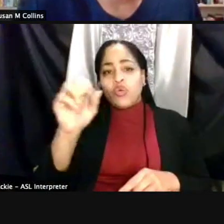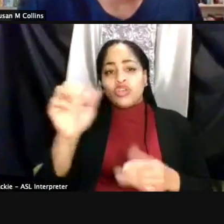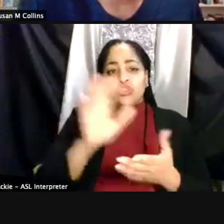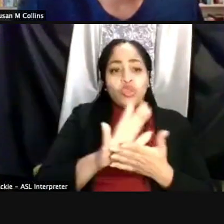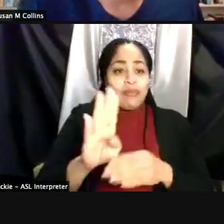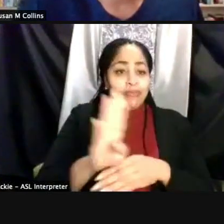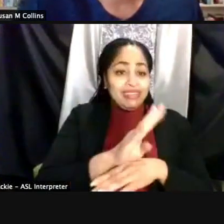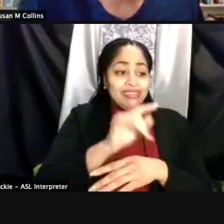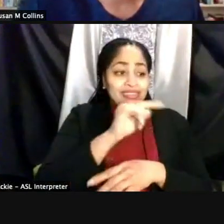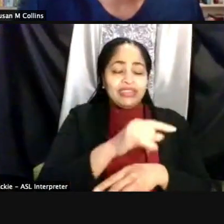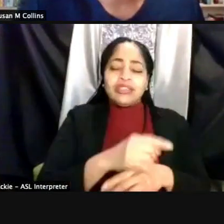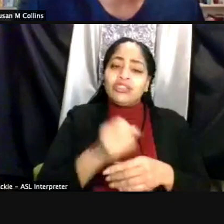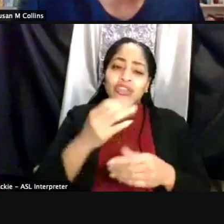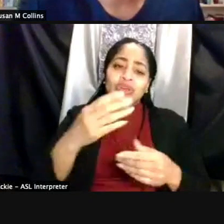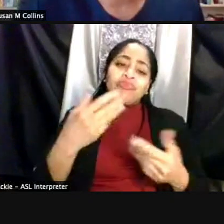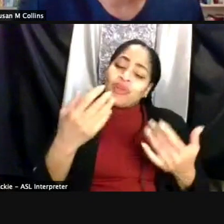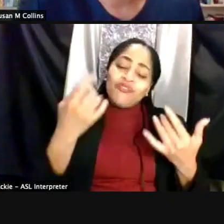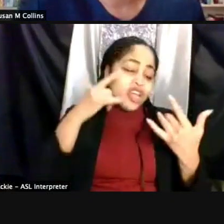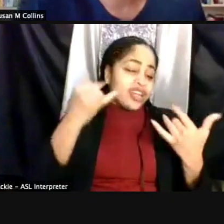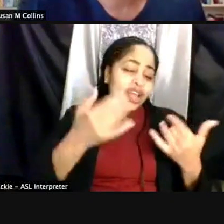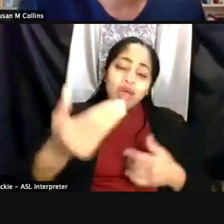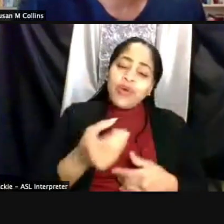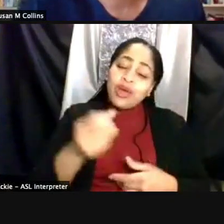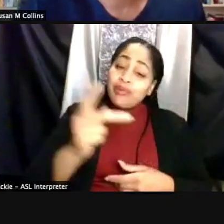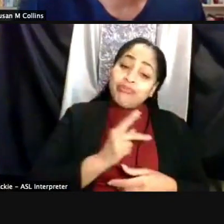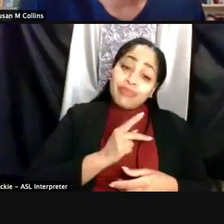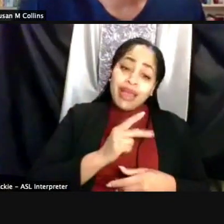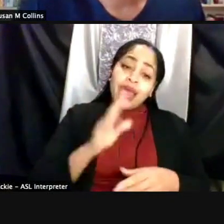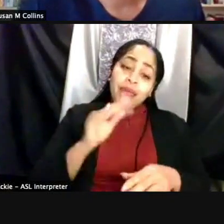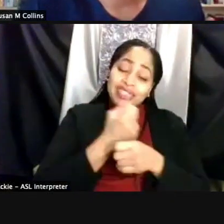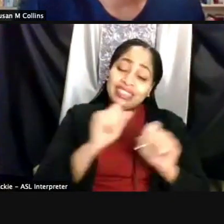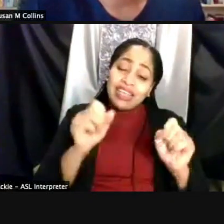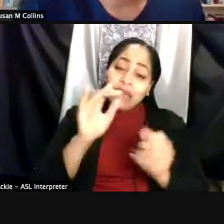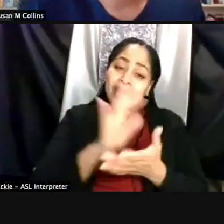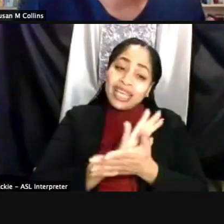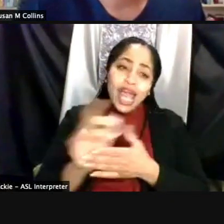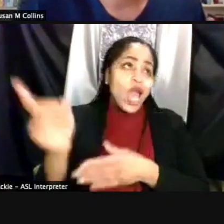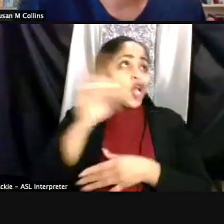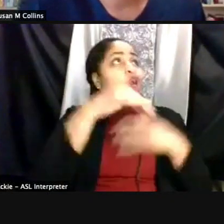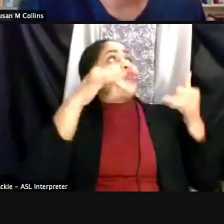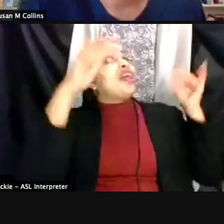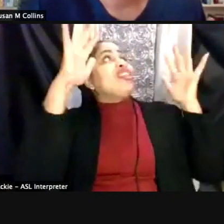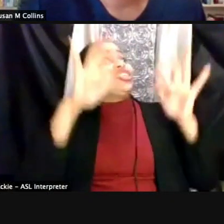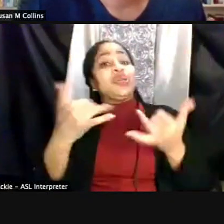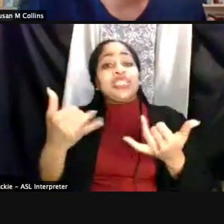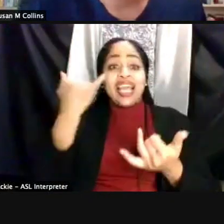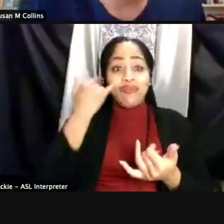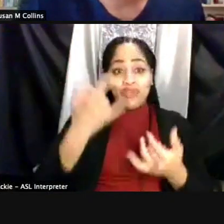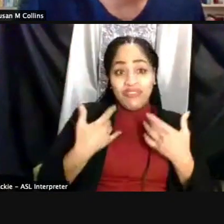So for now, welcome back, be safe, be kind, go play in the snow today if you have a chance 'cause it's beautiful out.